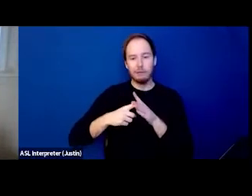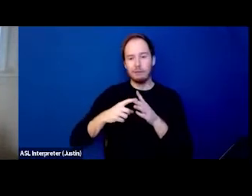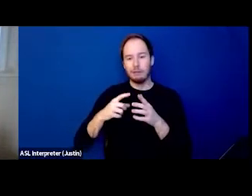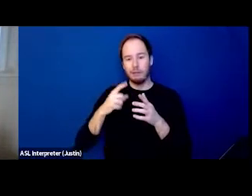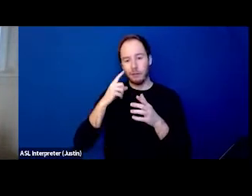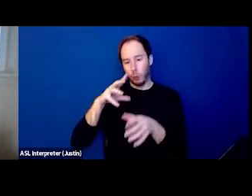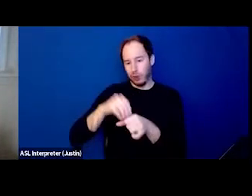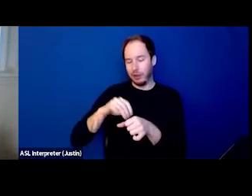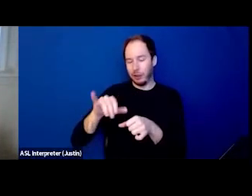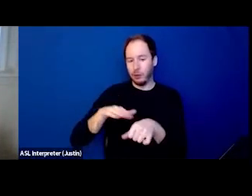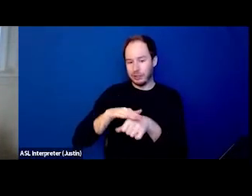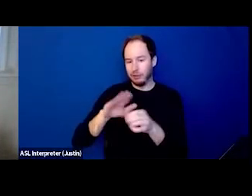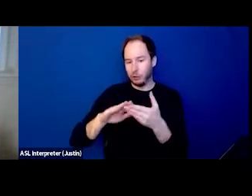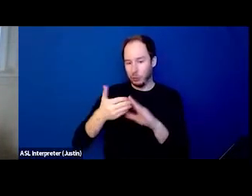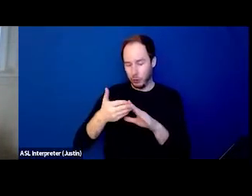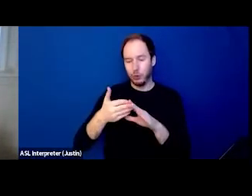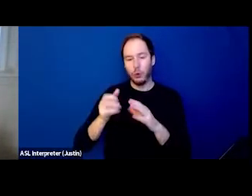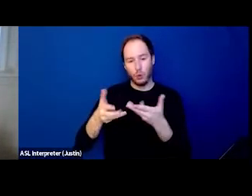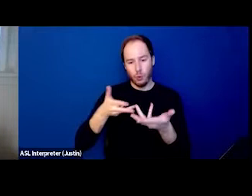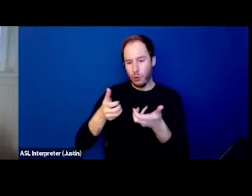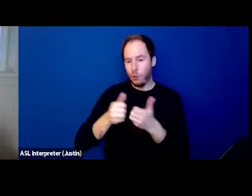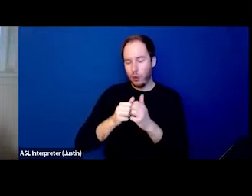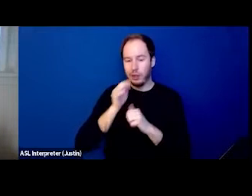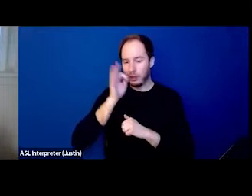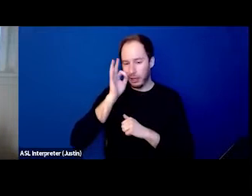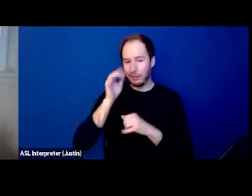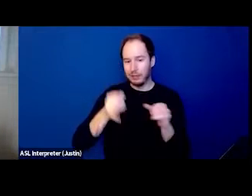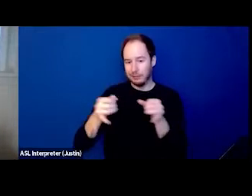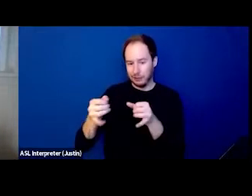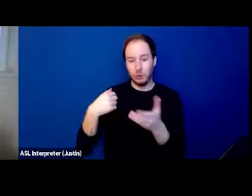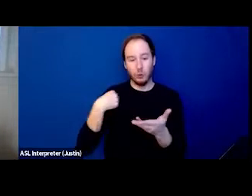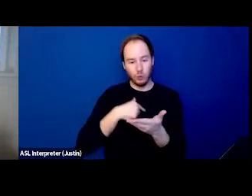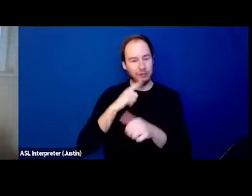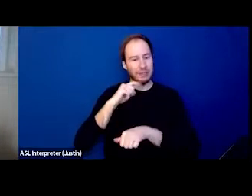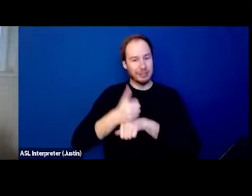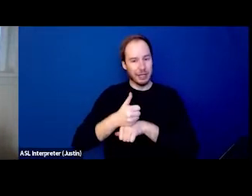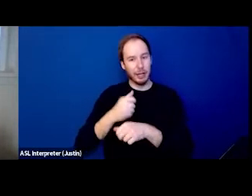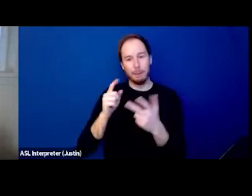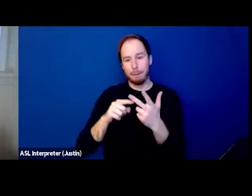or working with native individuals. And to that end, we've created implementation guide